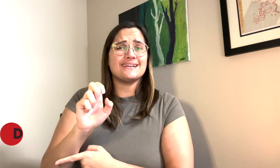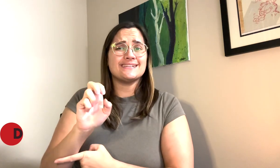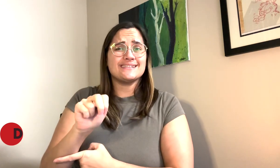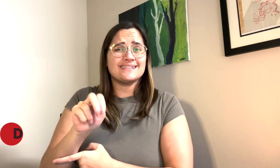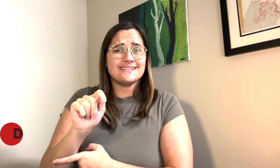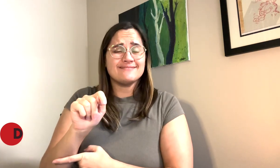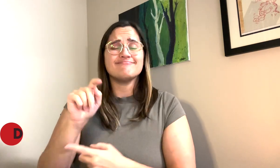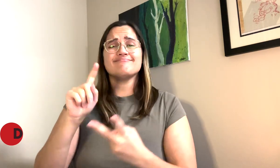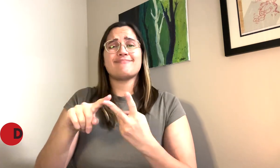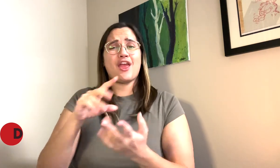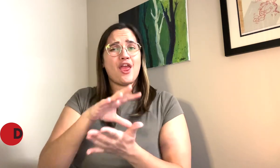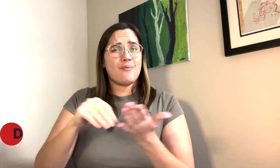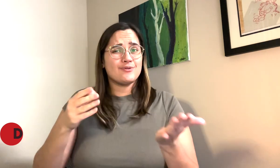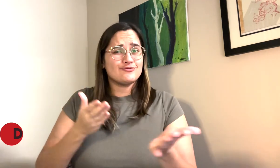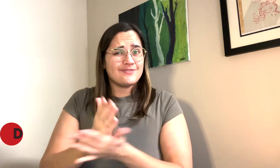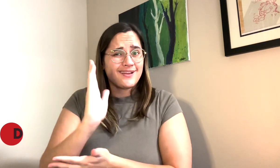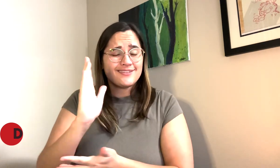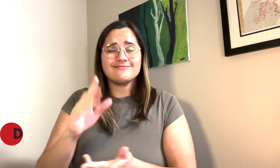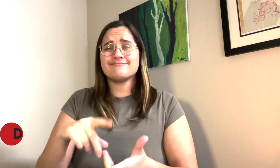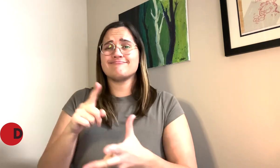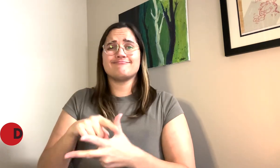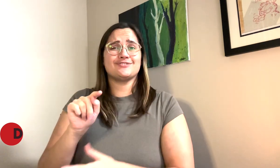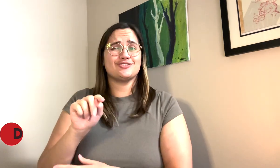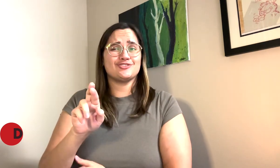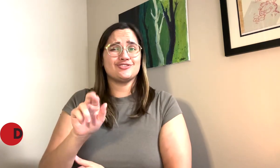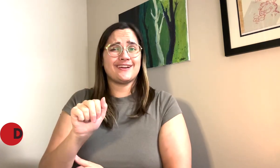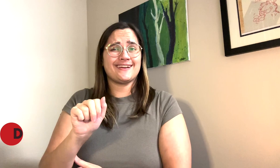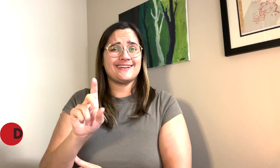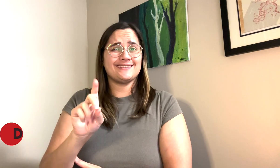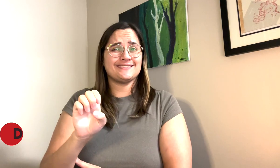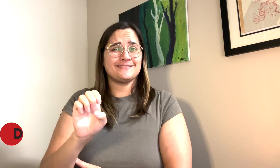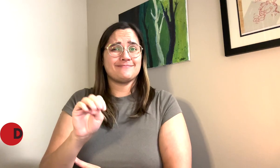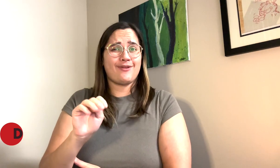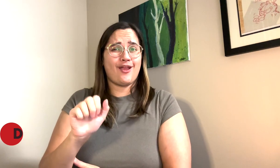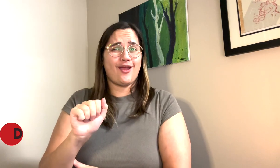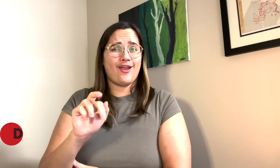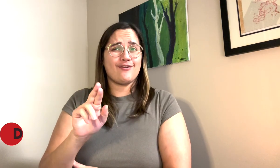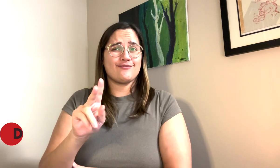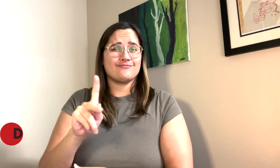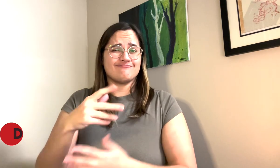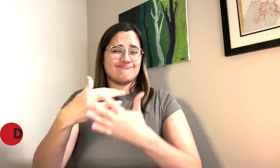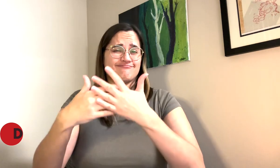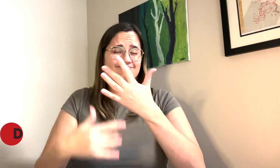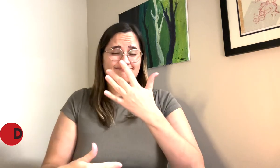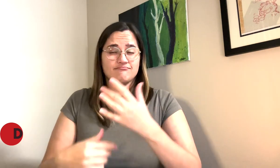have Deaf staff, do they have people knowledgeable about deaf culture